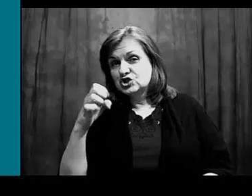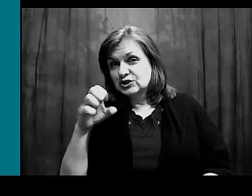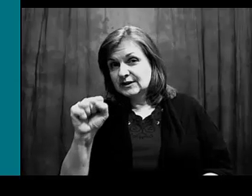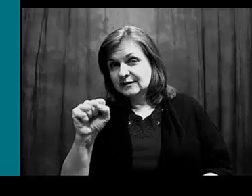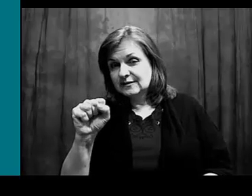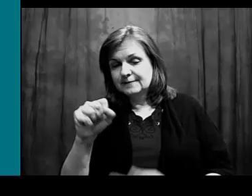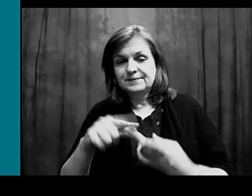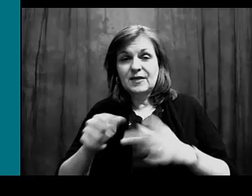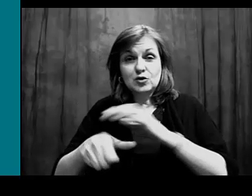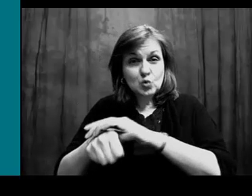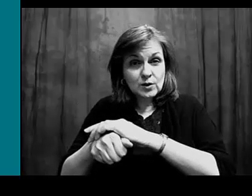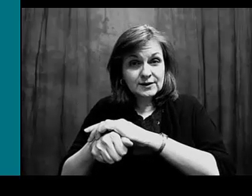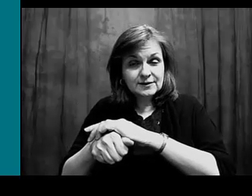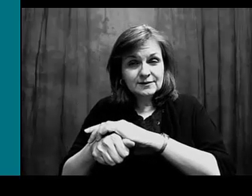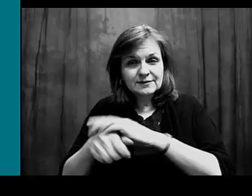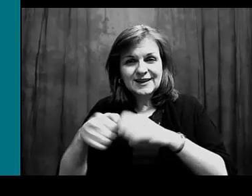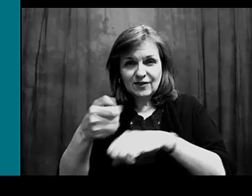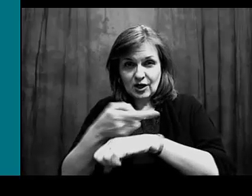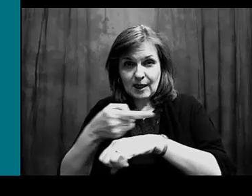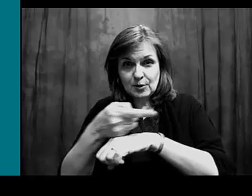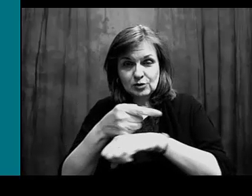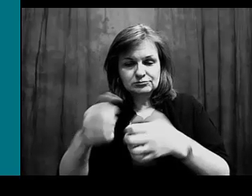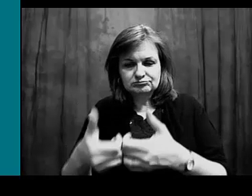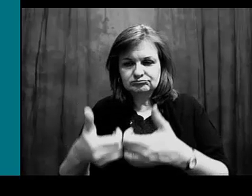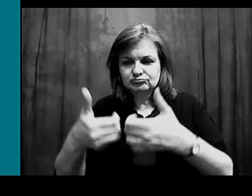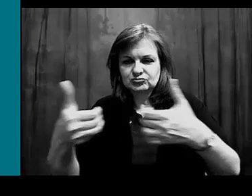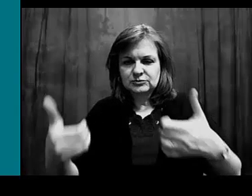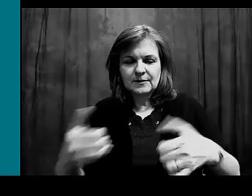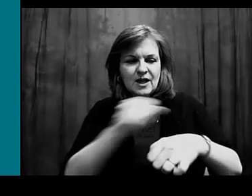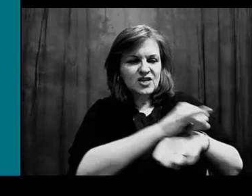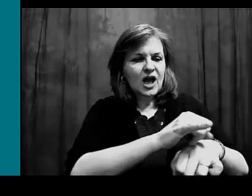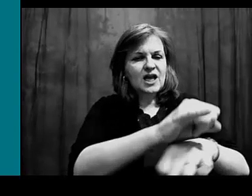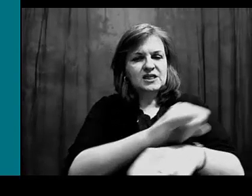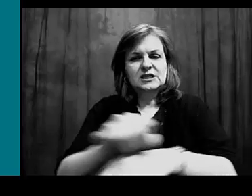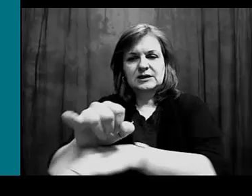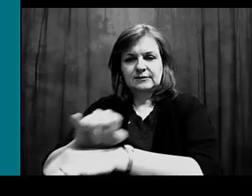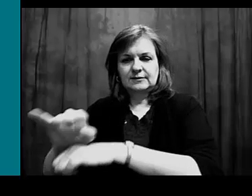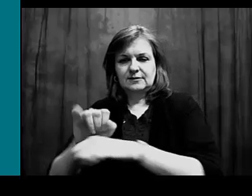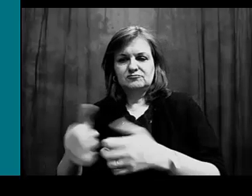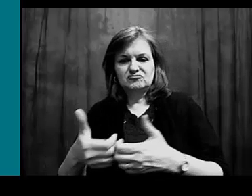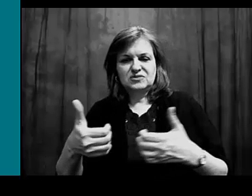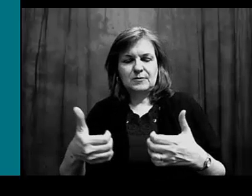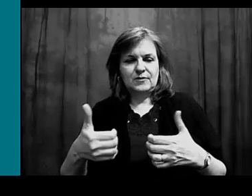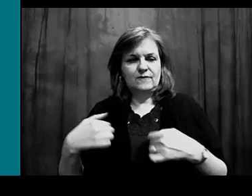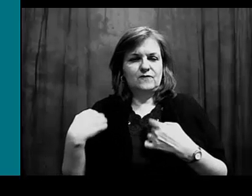and the tortoises fall into this category they've been separated on individual islands